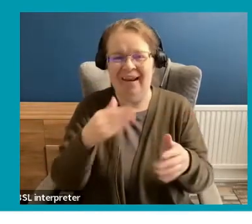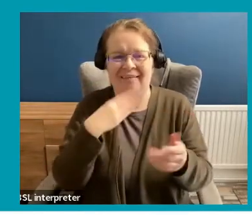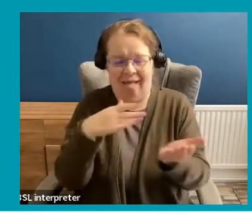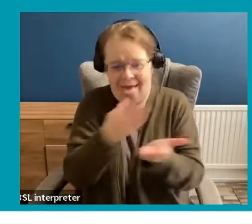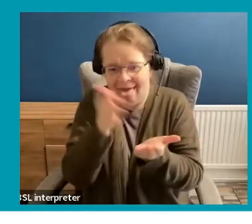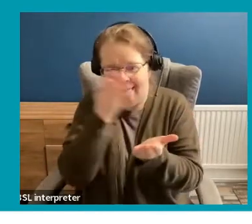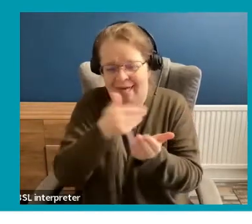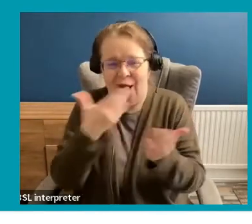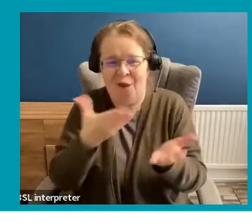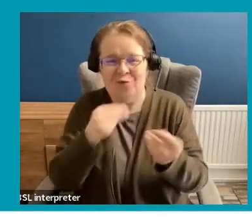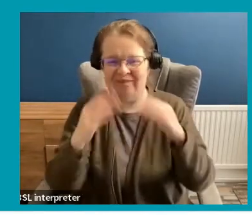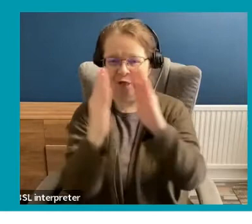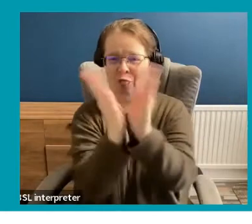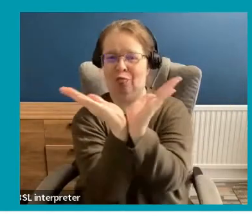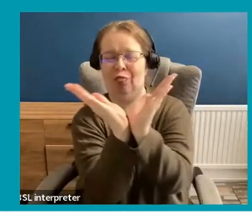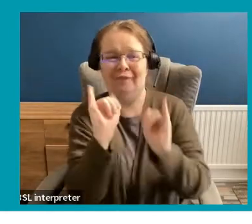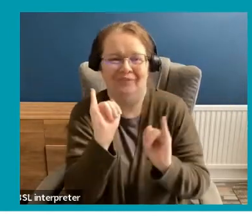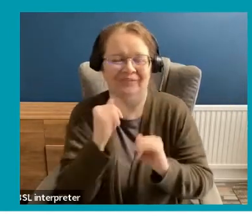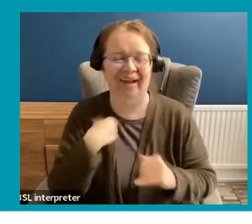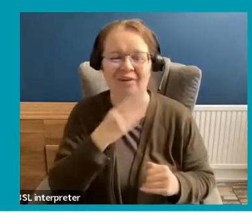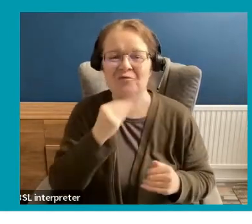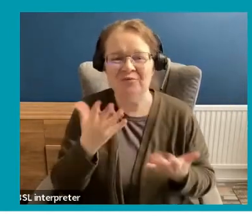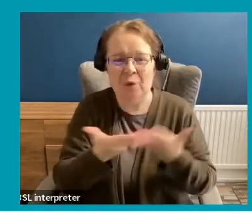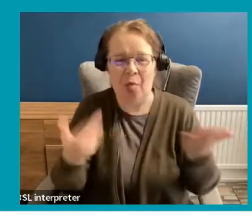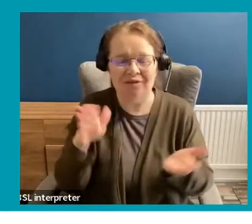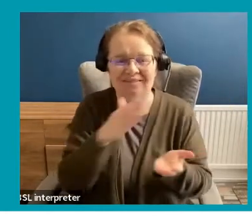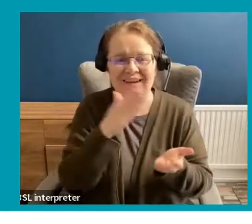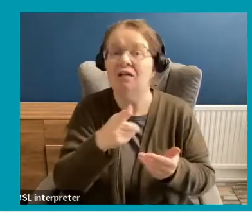If you have a copy I recommend that you buy one.